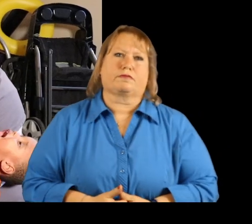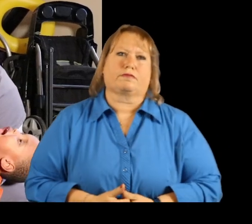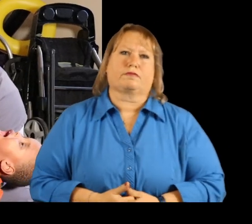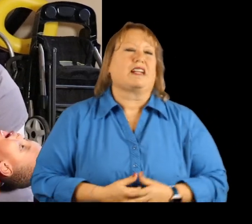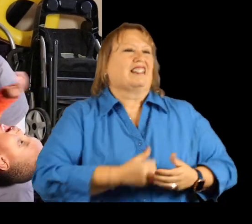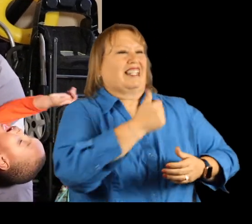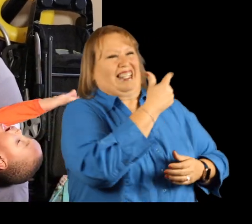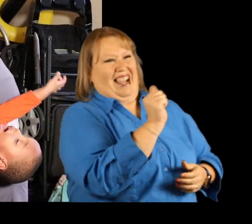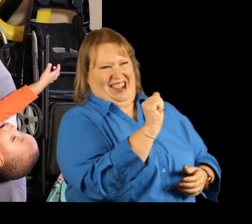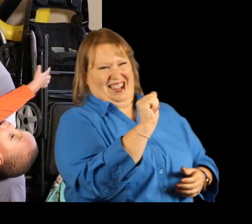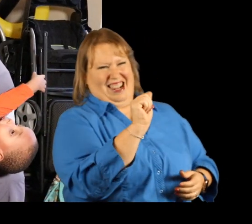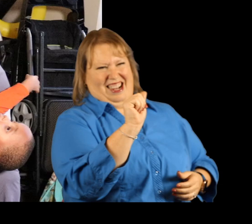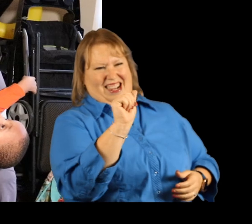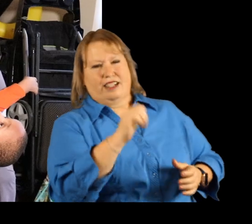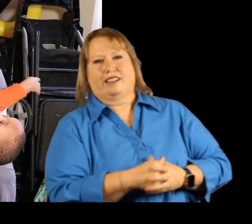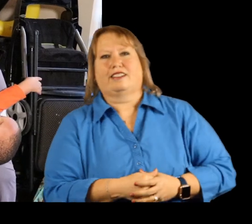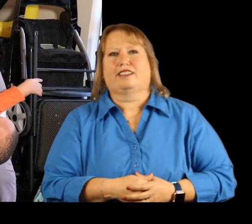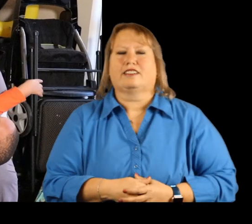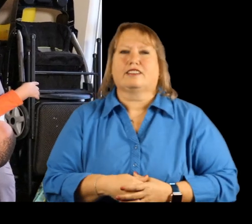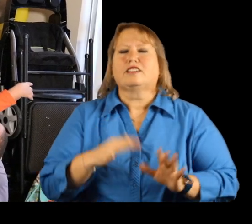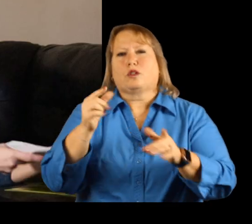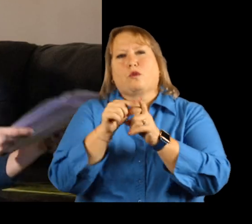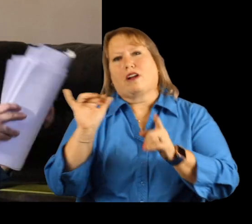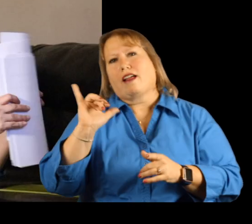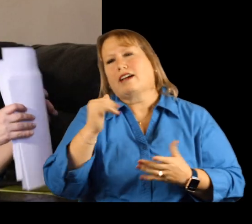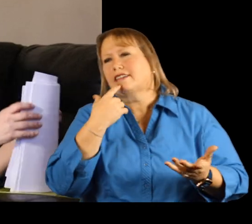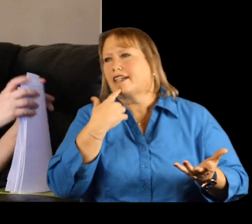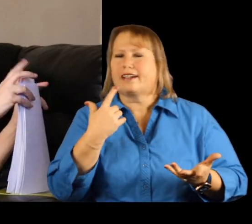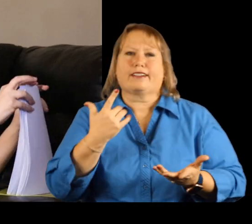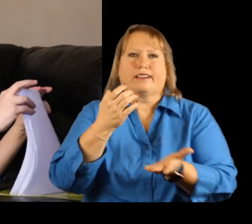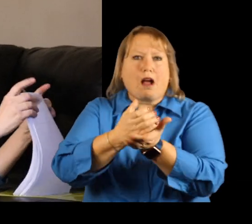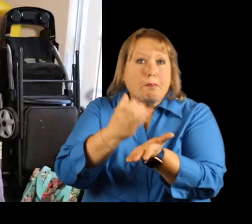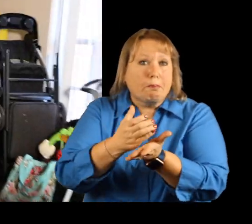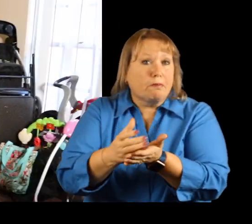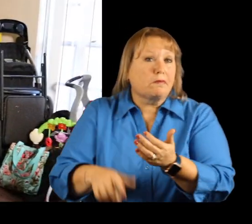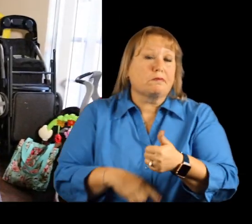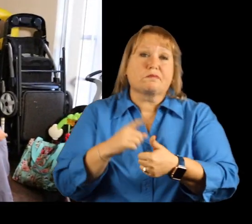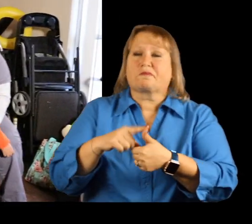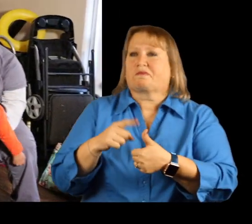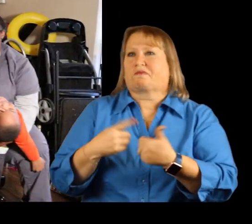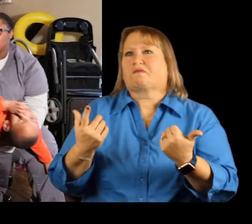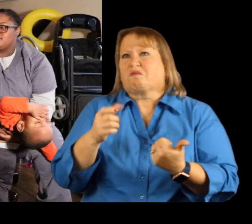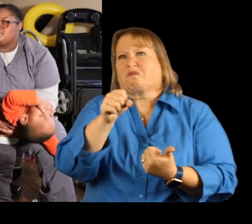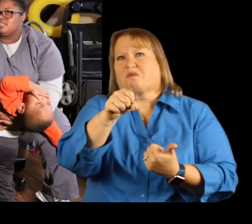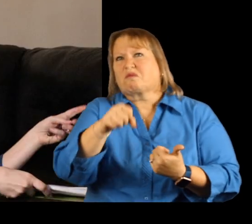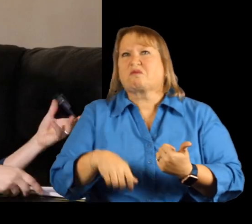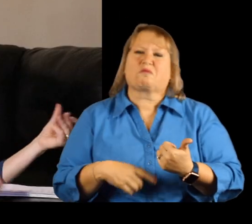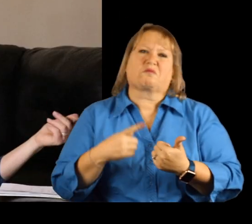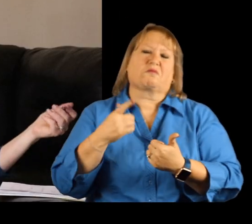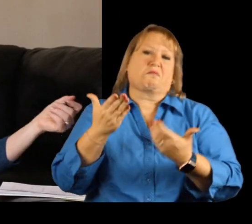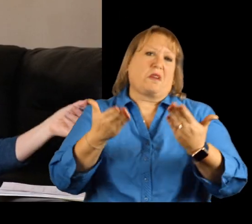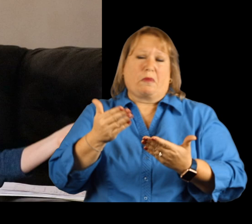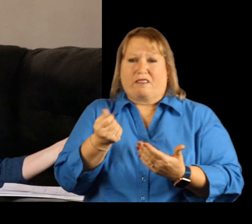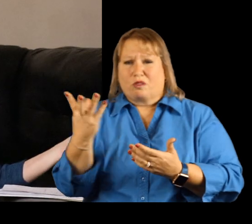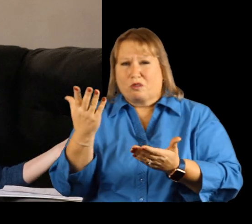Cayden-"gaaaaaaaaaaaa!" So, words like say cup. Yes. Maybe a couple of objects?